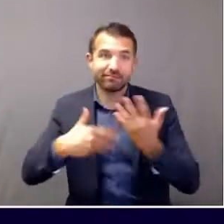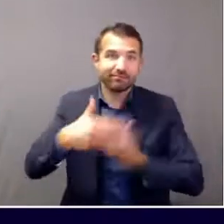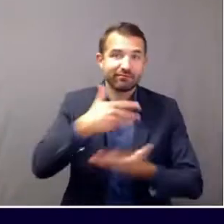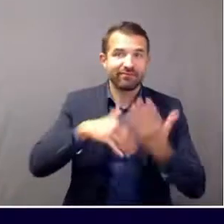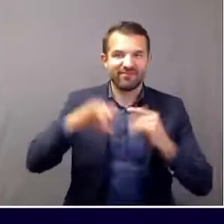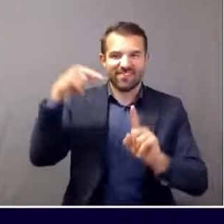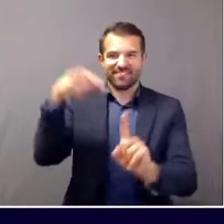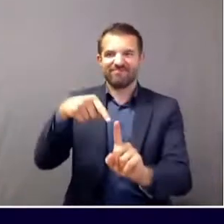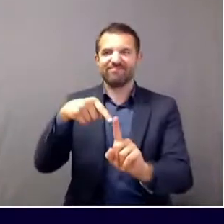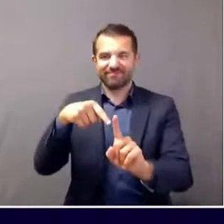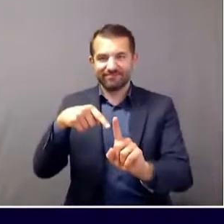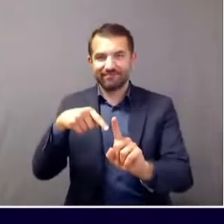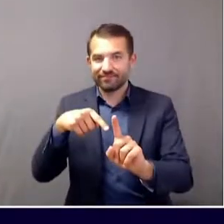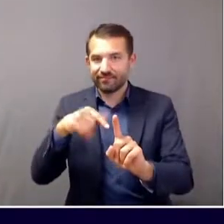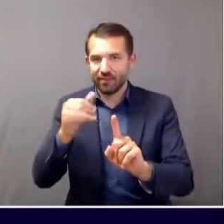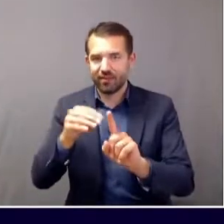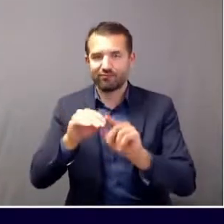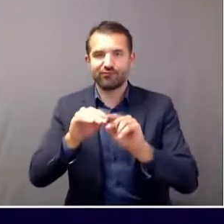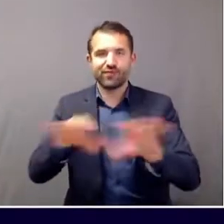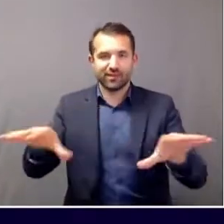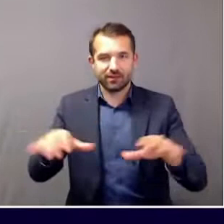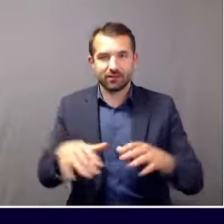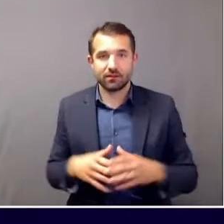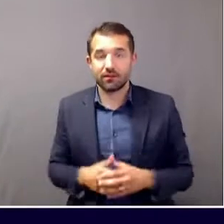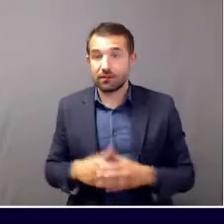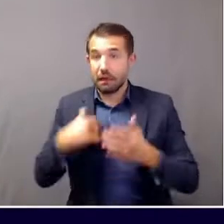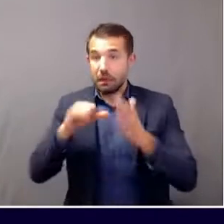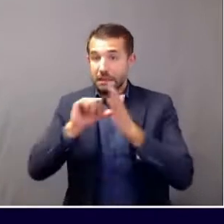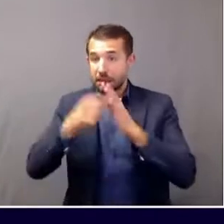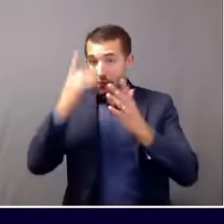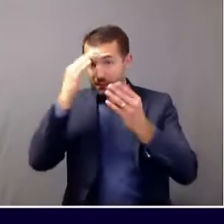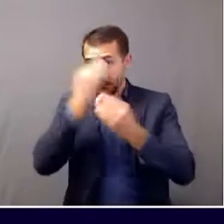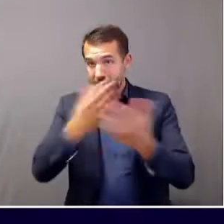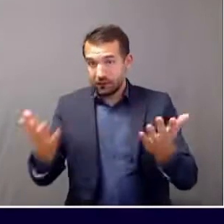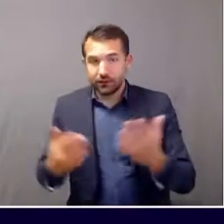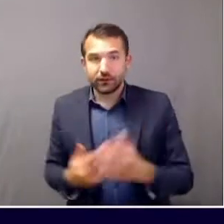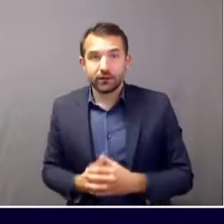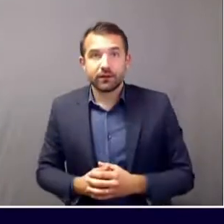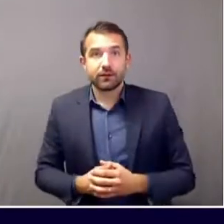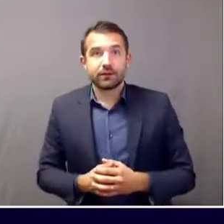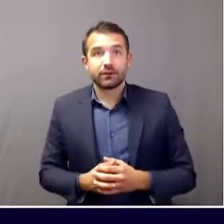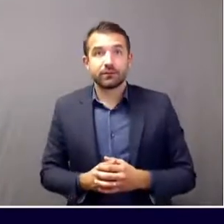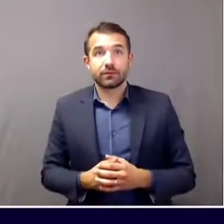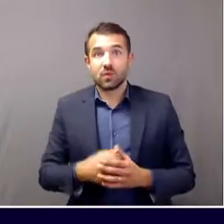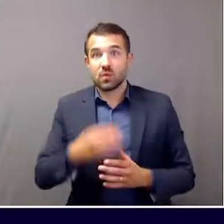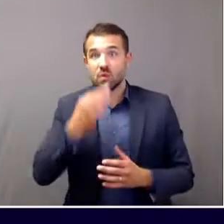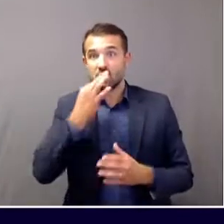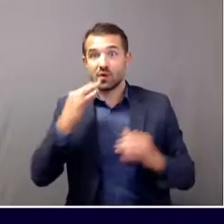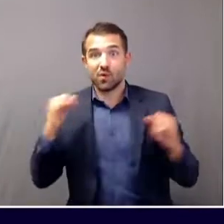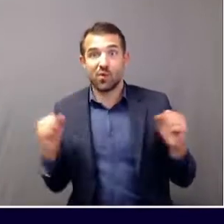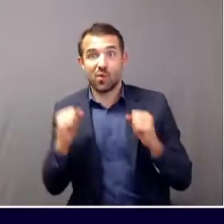know that as they themselves are